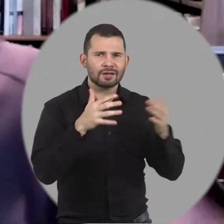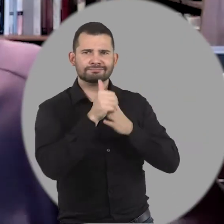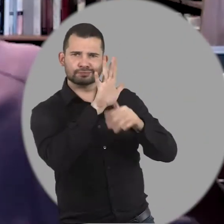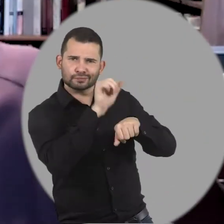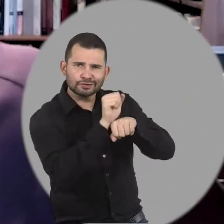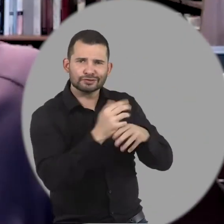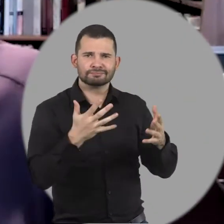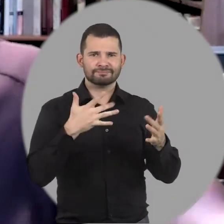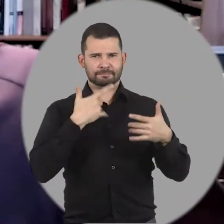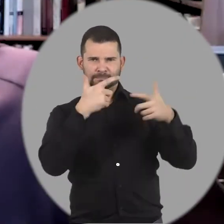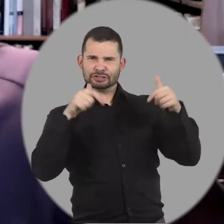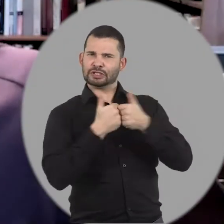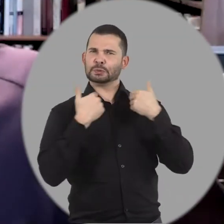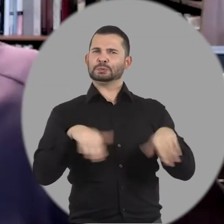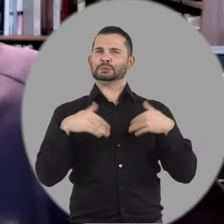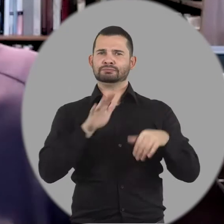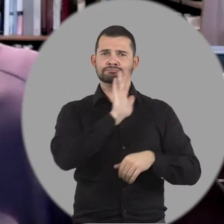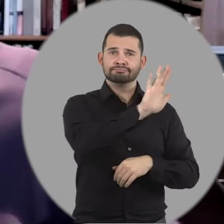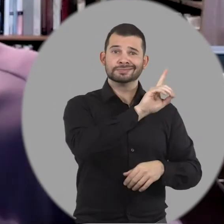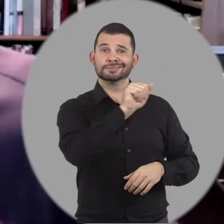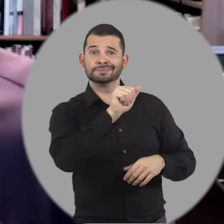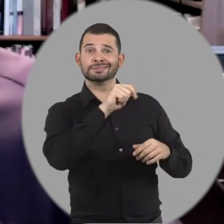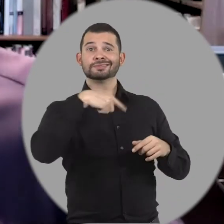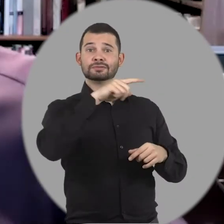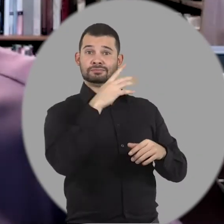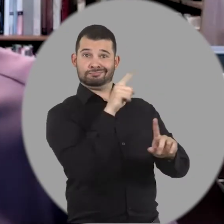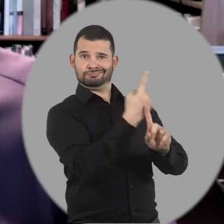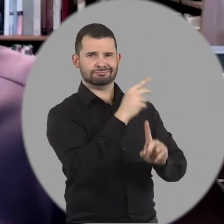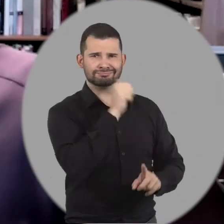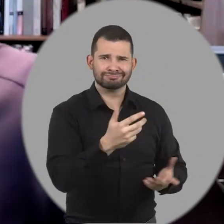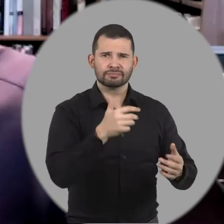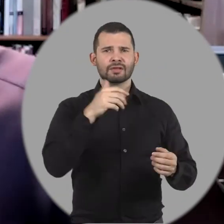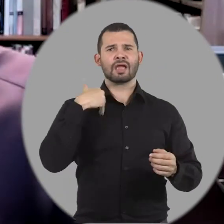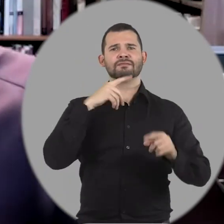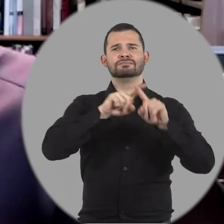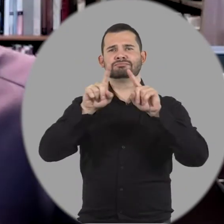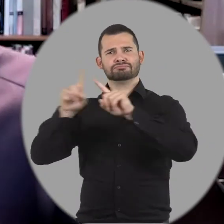to society and they're unique to every movement. But I've studied movements for about 15 years now,